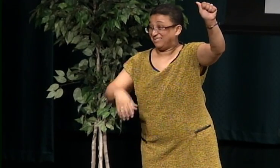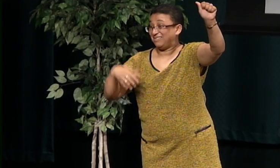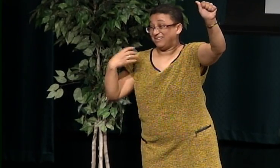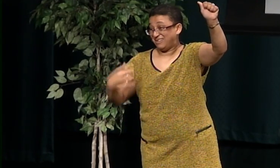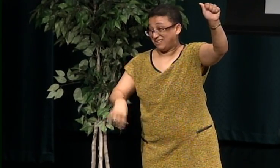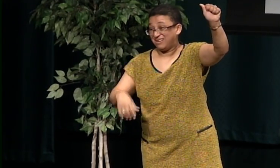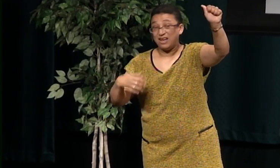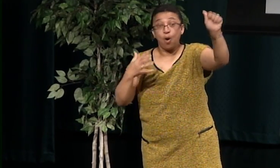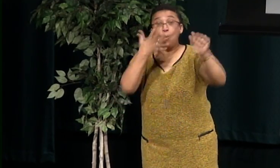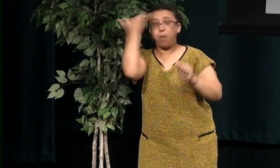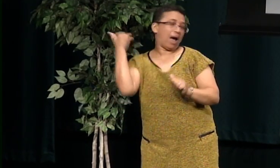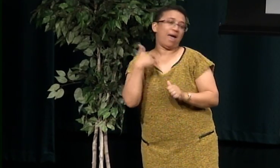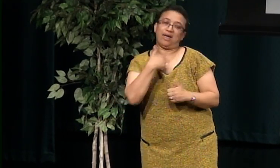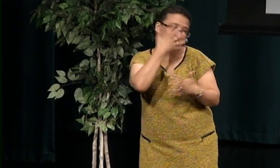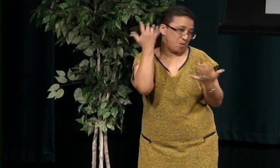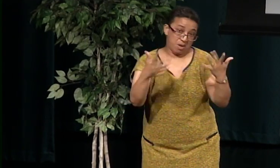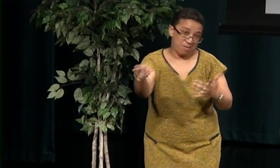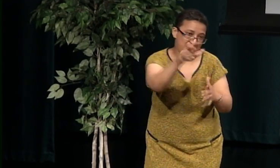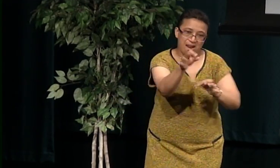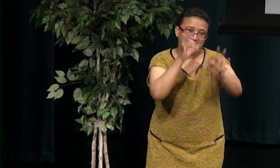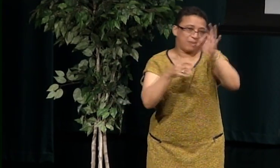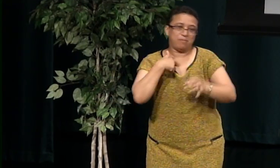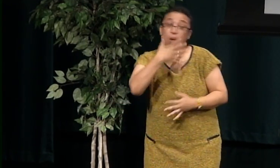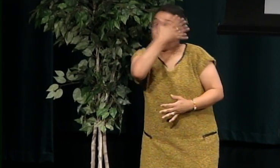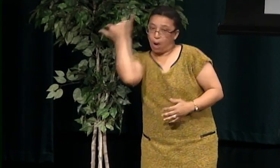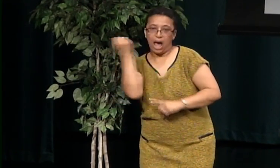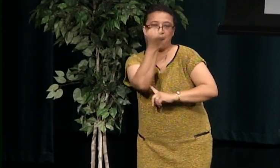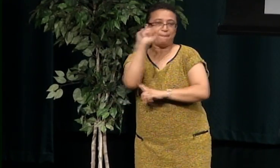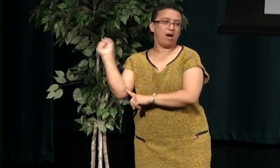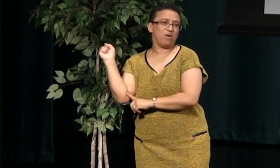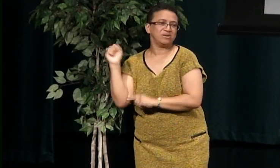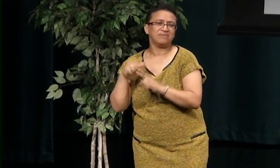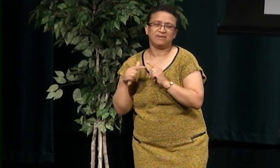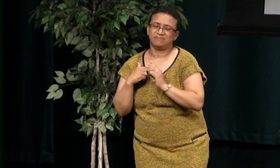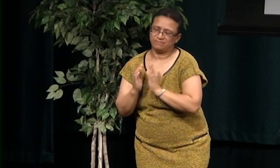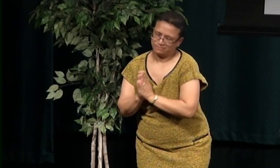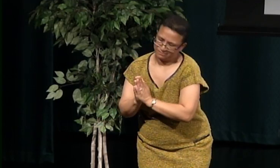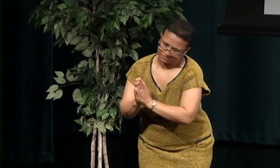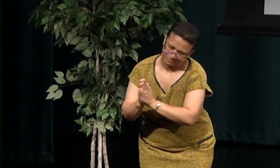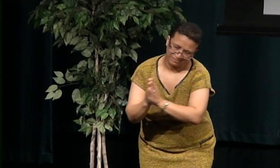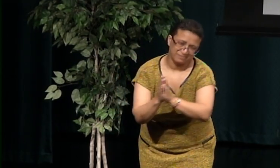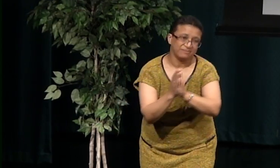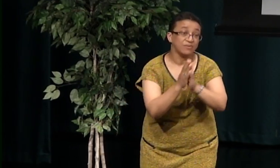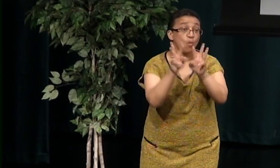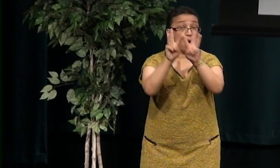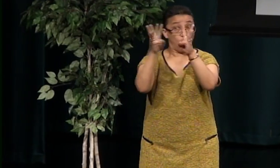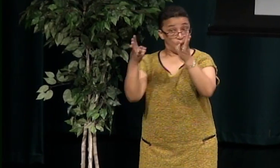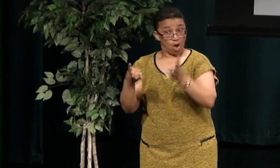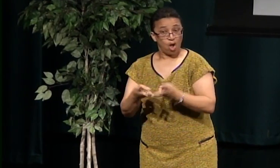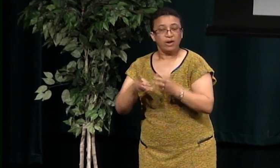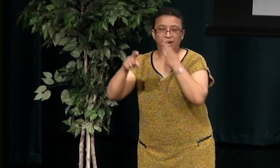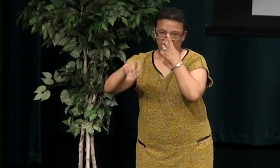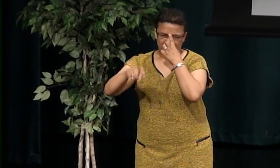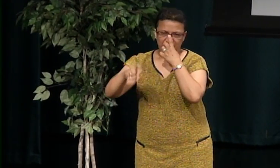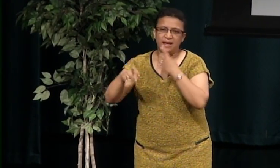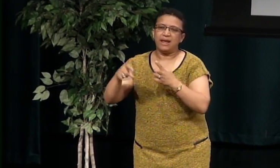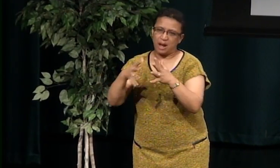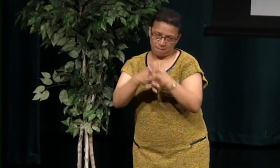But you know the protest happened many years ago. You don't have to tell me why the protest happened. But the work isn't done.